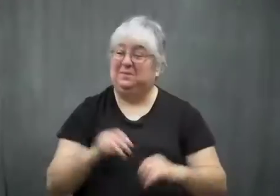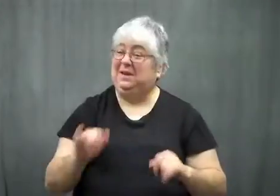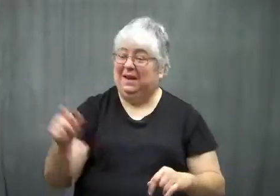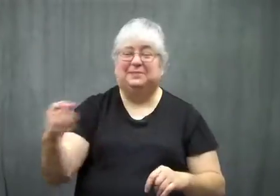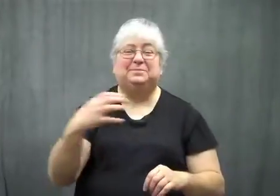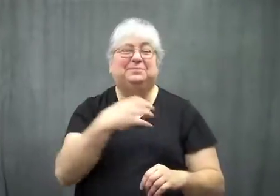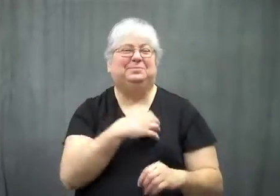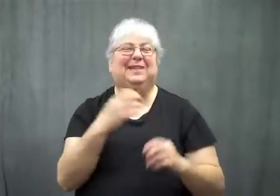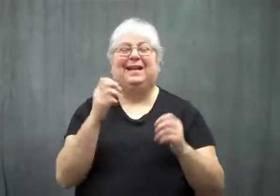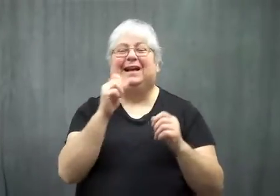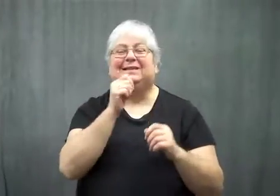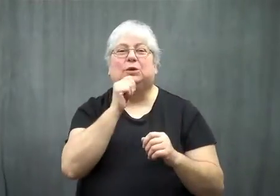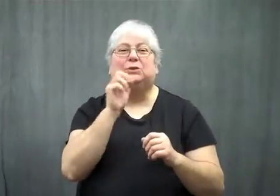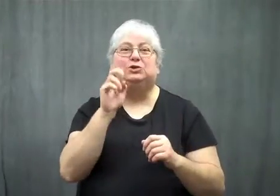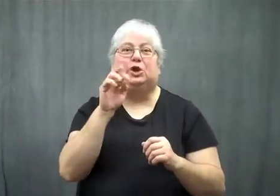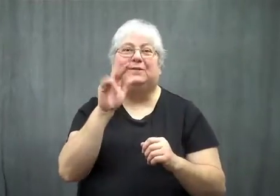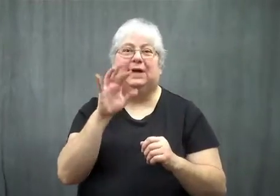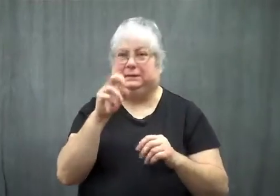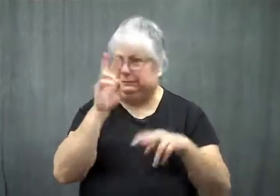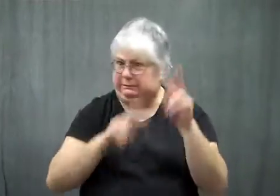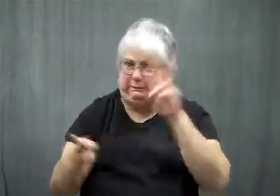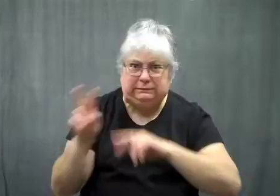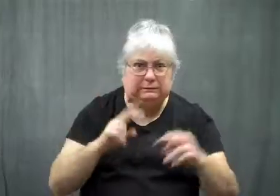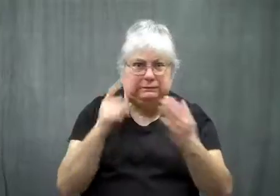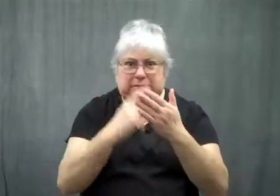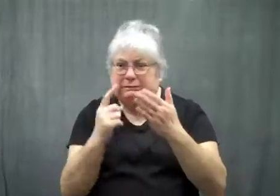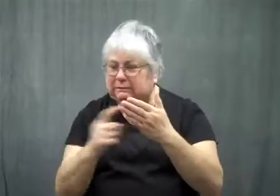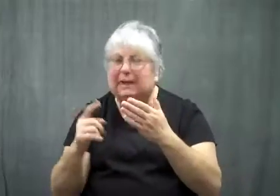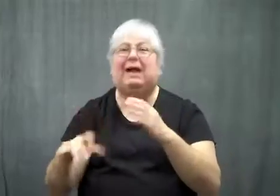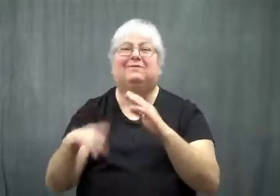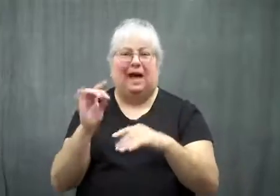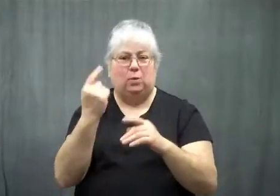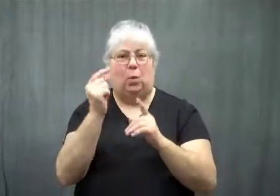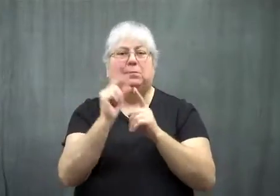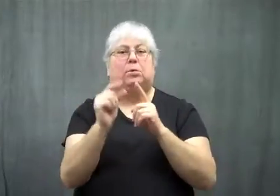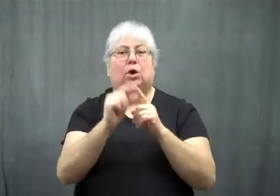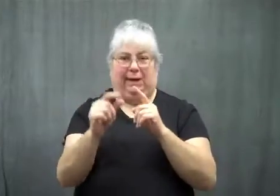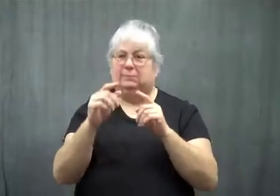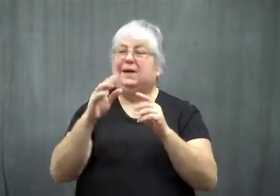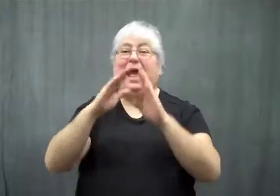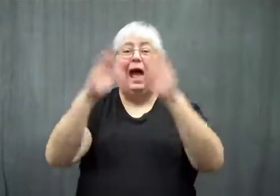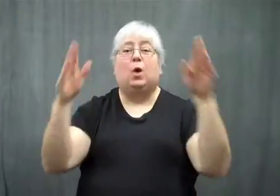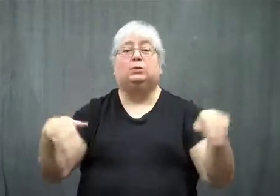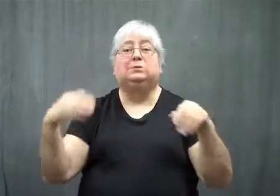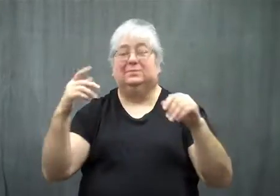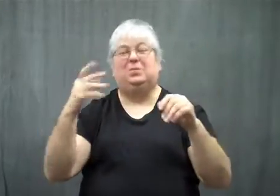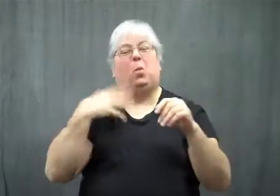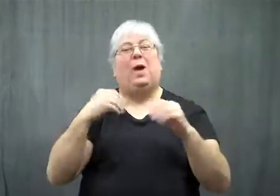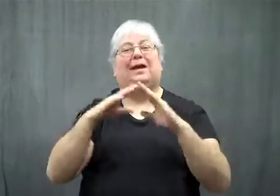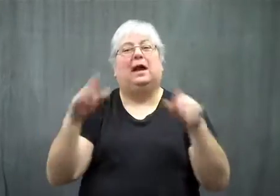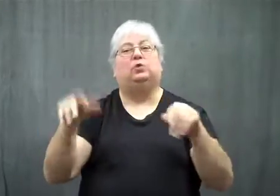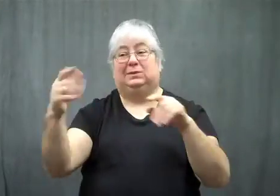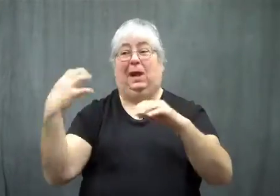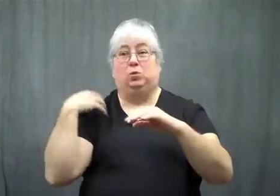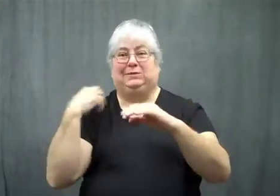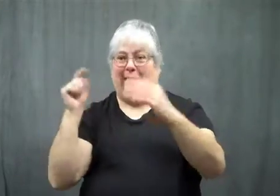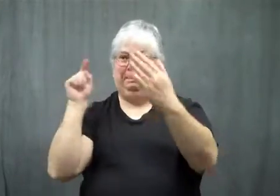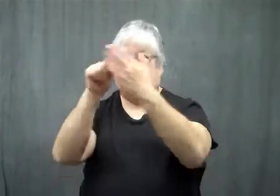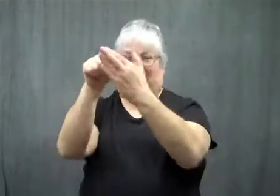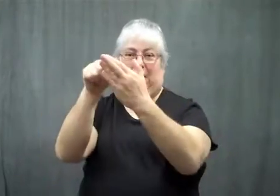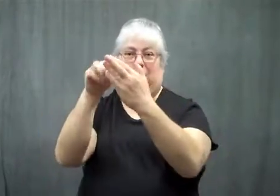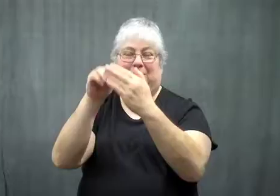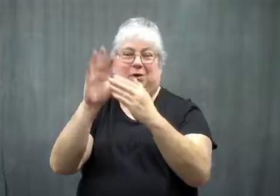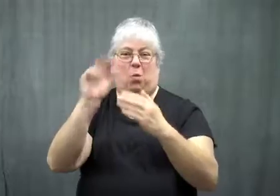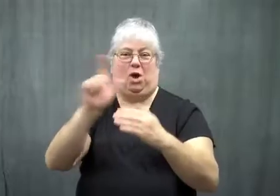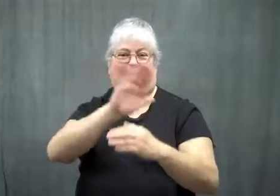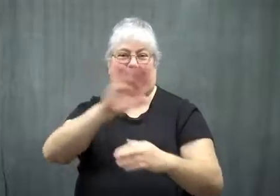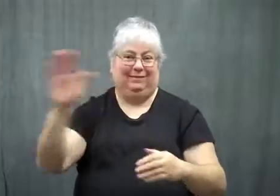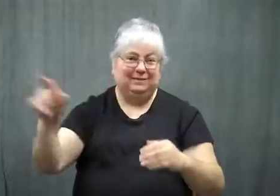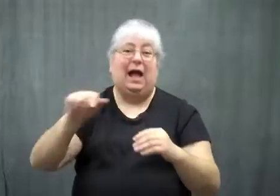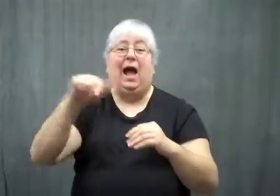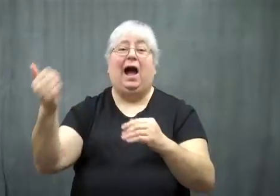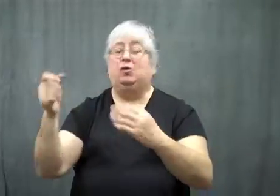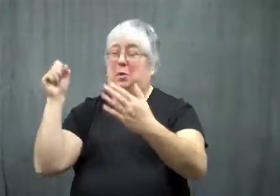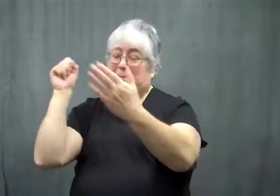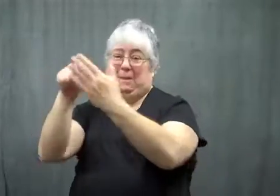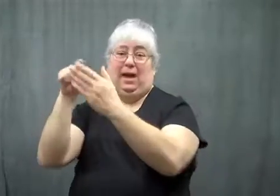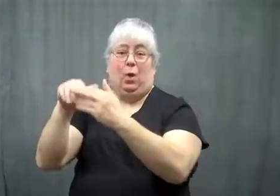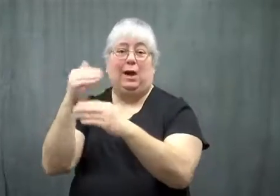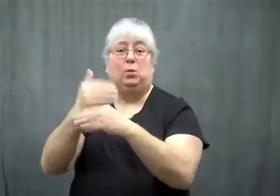The Secret Service checked it out, and found a bullet in the White House external wall.